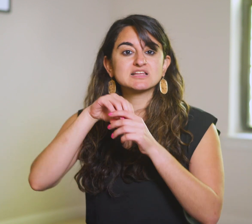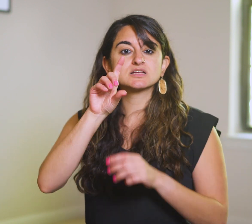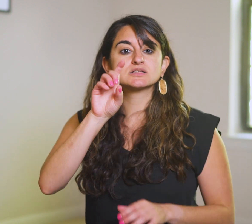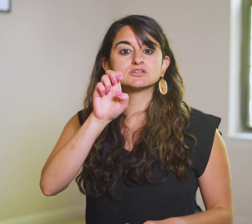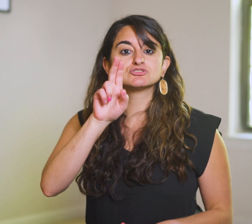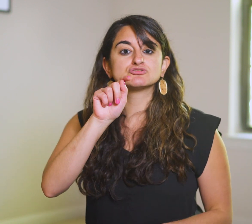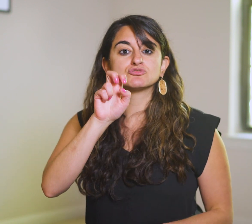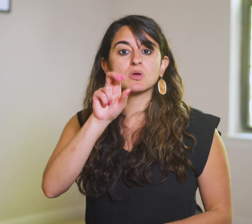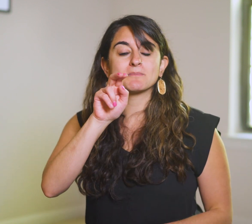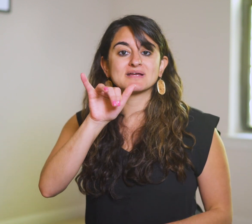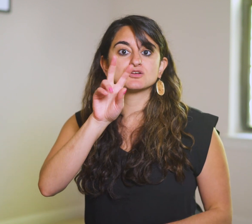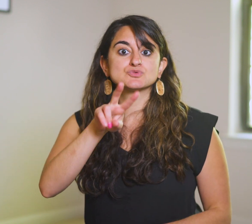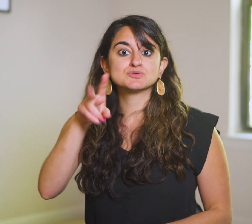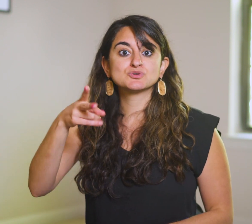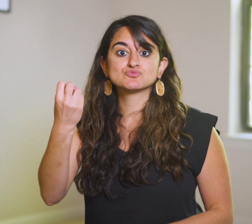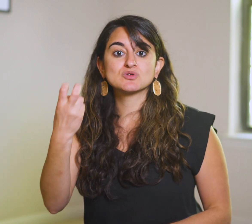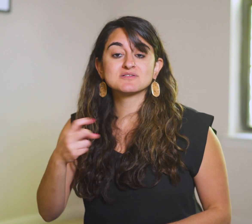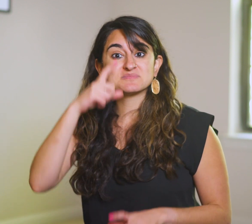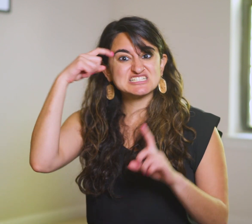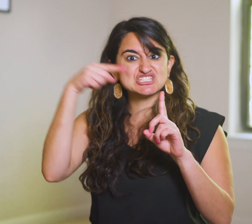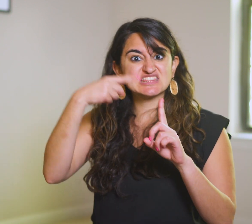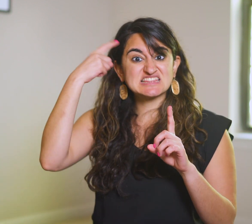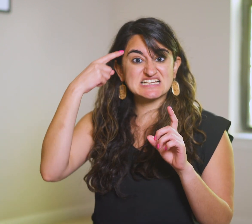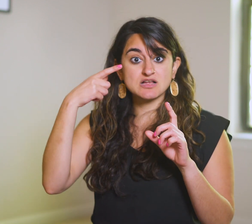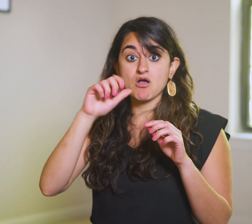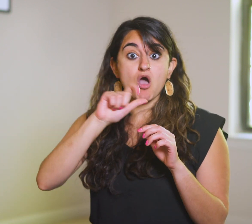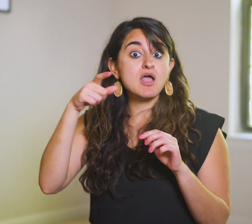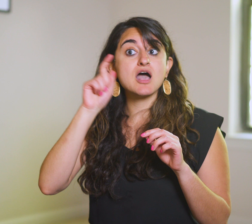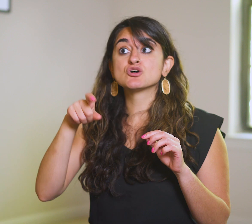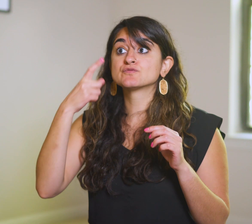like in Deuteronomy 22:12—because she thinks all she has to do